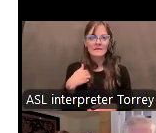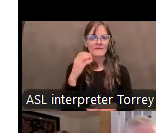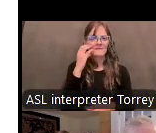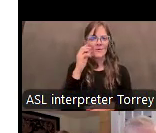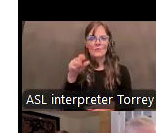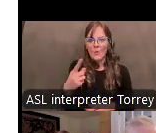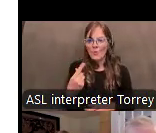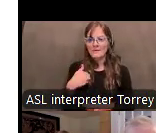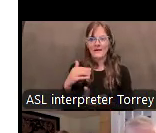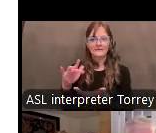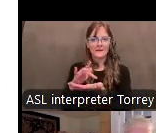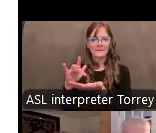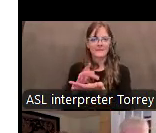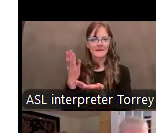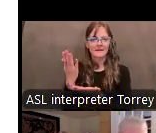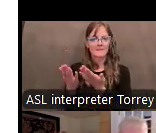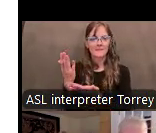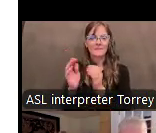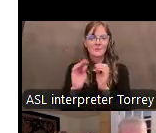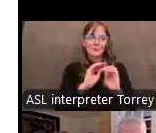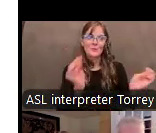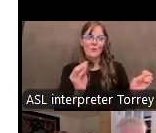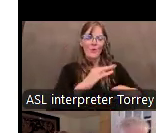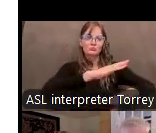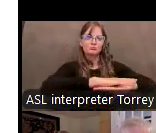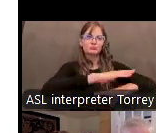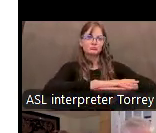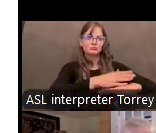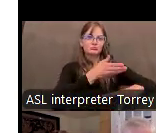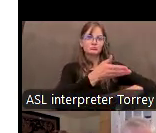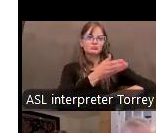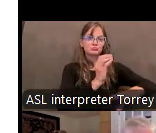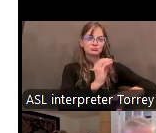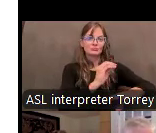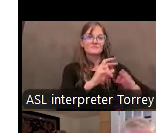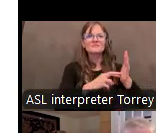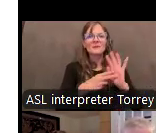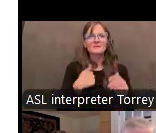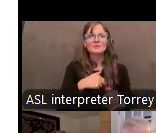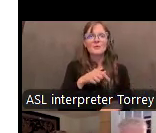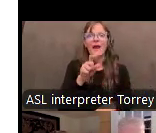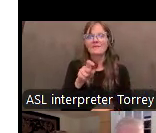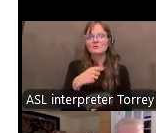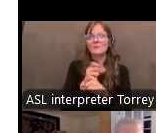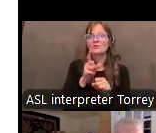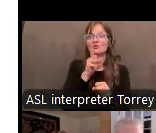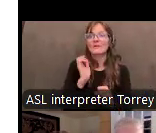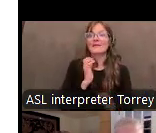So we have to make sure that our site performs on mobile as well. The site content informs and engages the site visitor